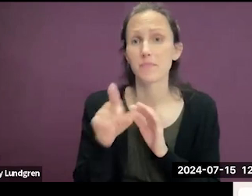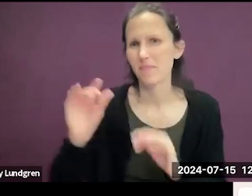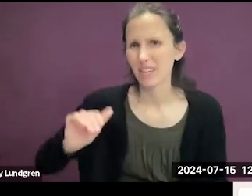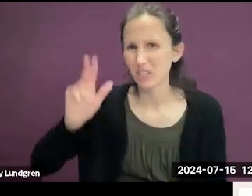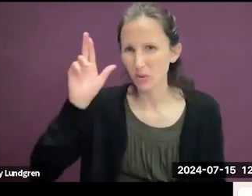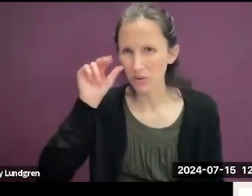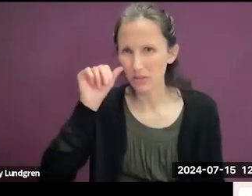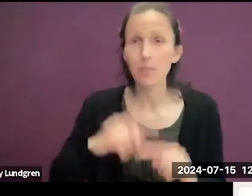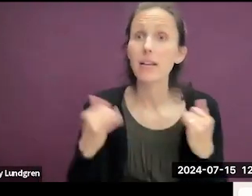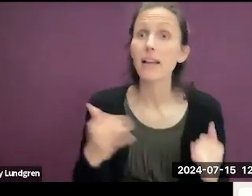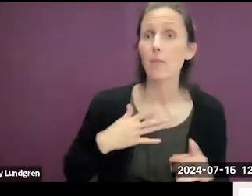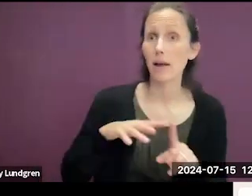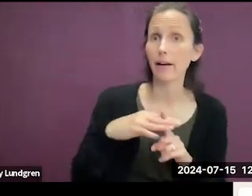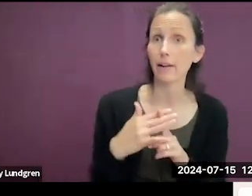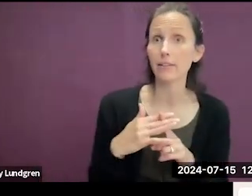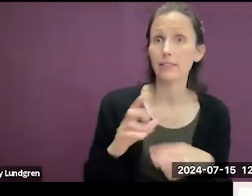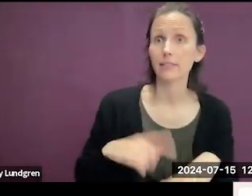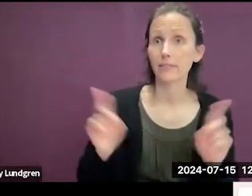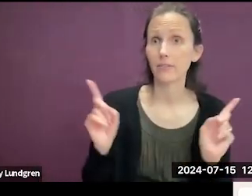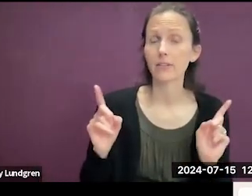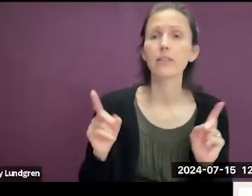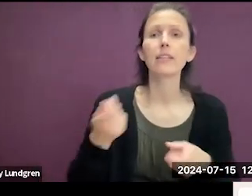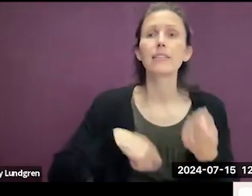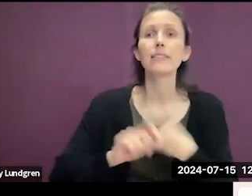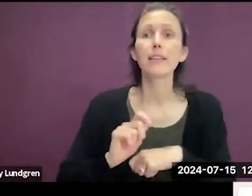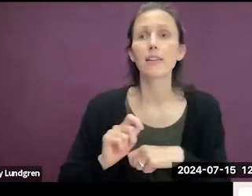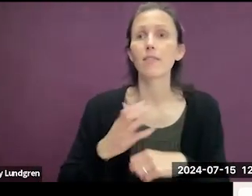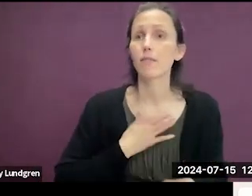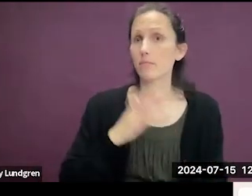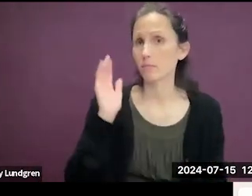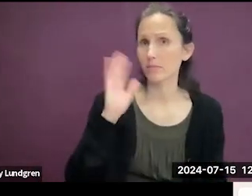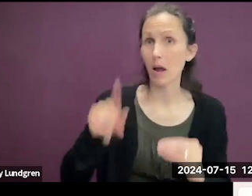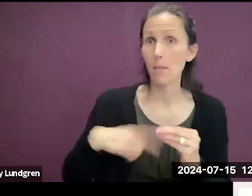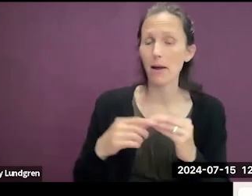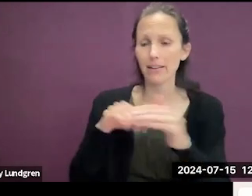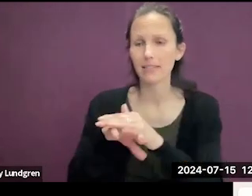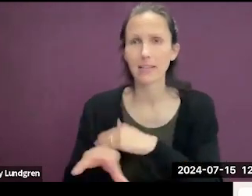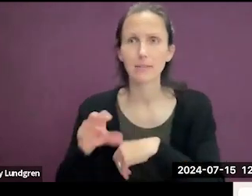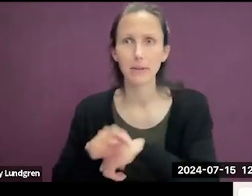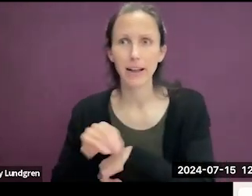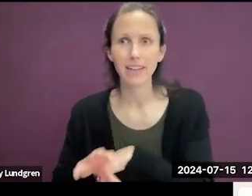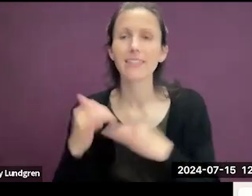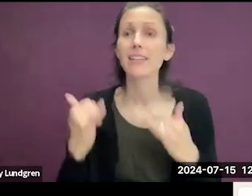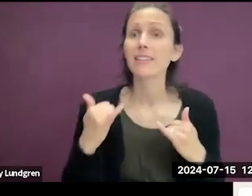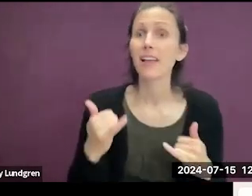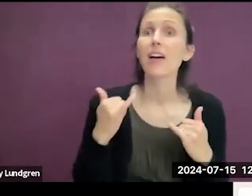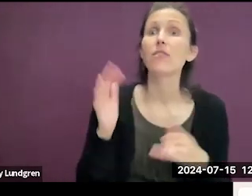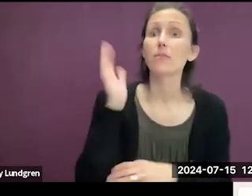So rather than being a presentation about accessible guides, our presentation is now about service animals.